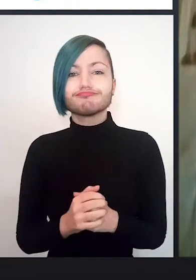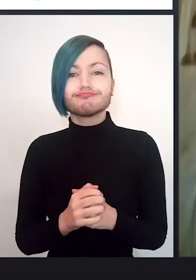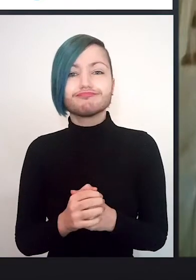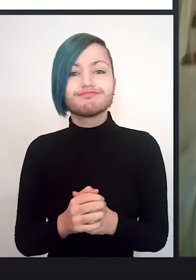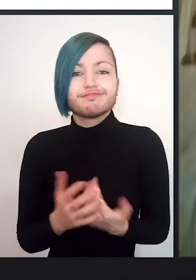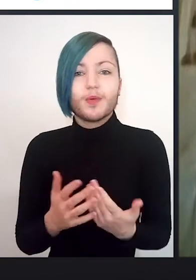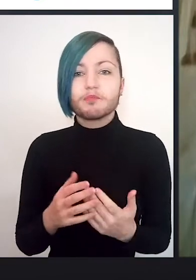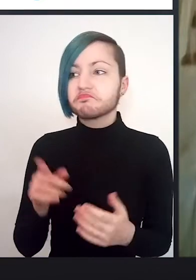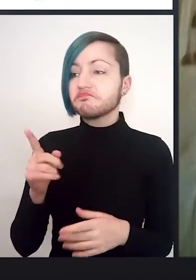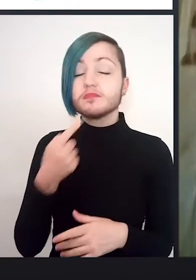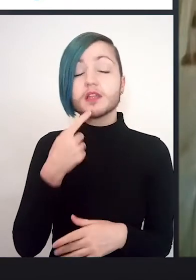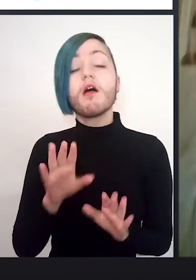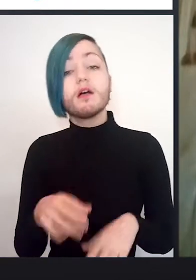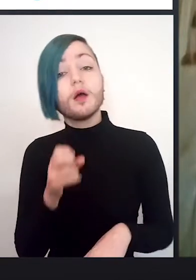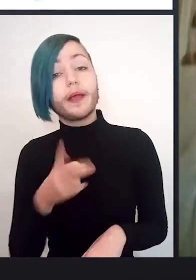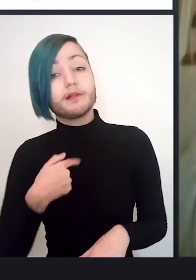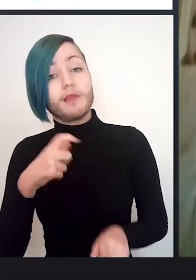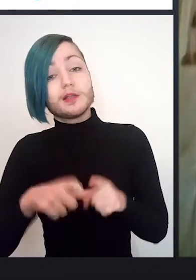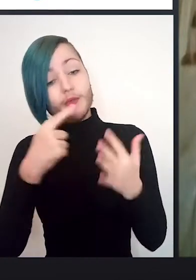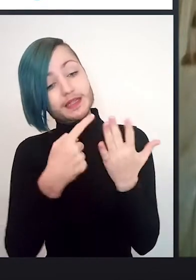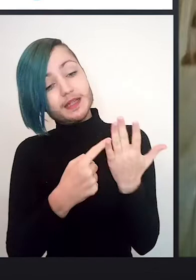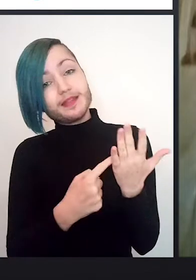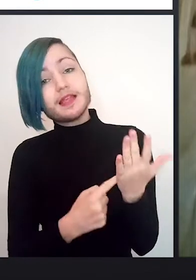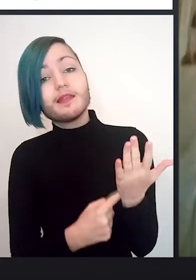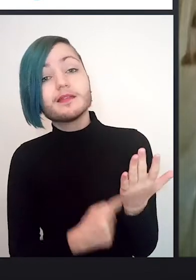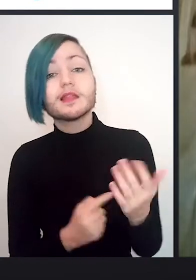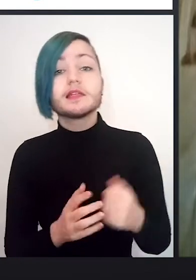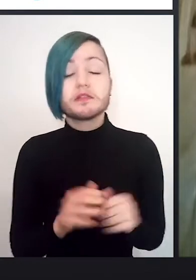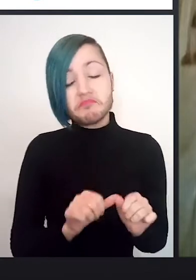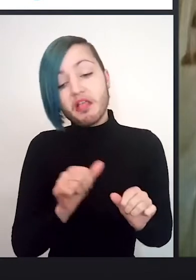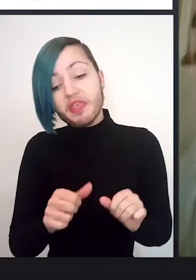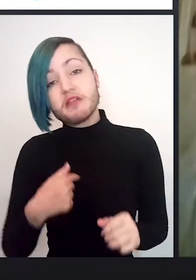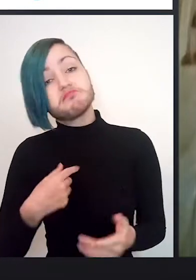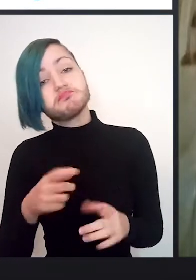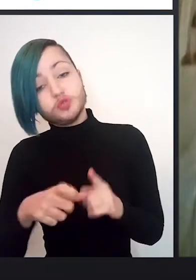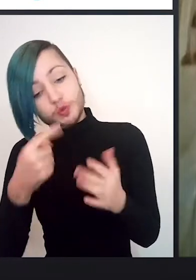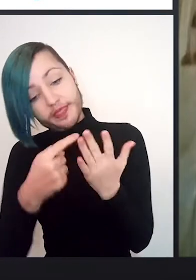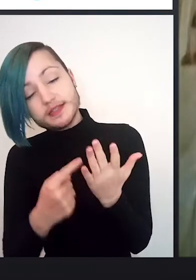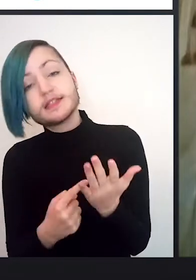He was just saying "Right, I'm going to do this and I'm going to do that and then it's going to be done like this."